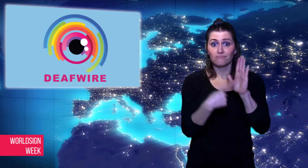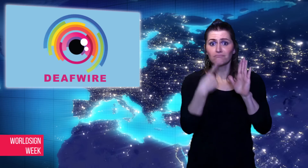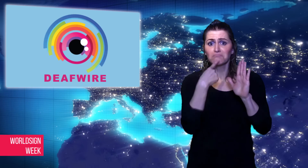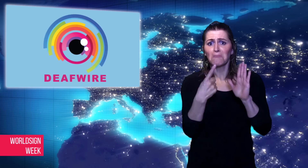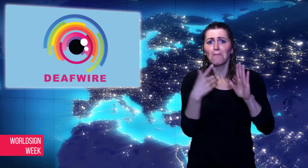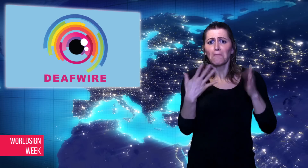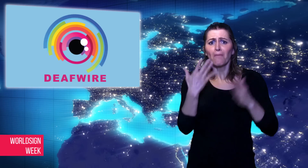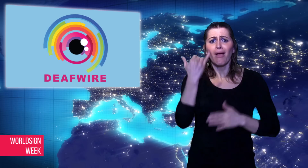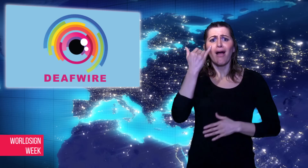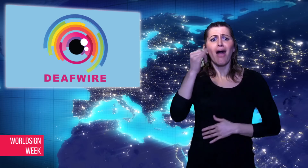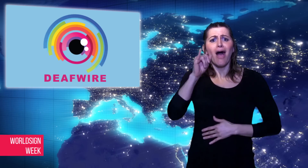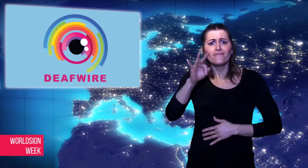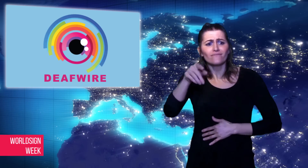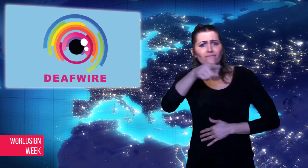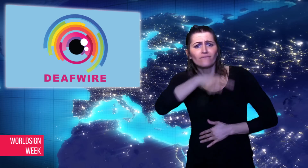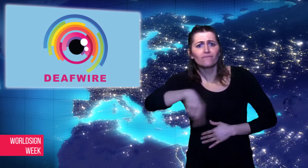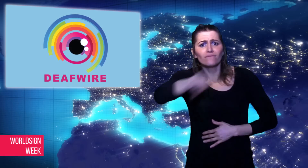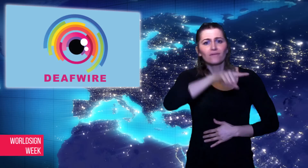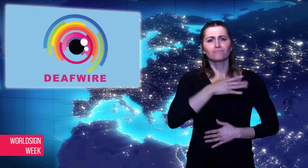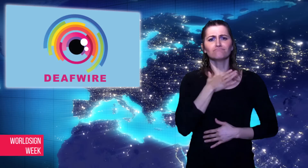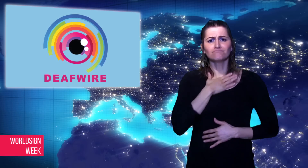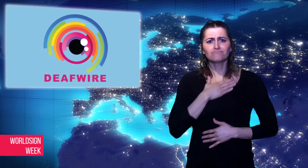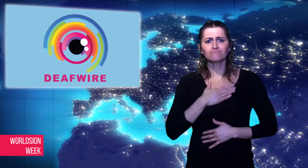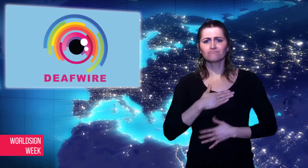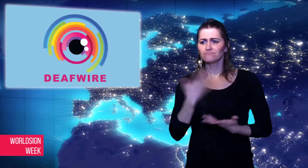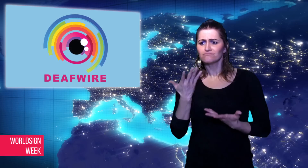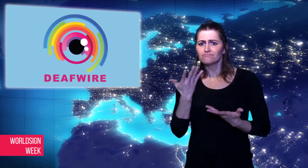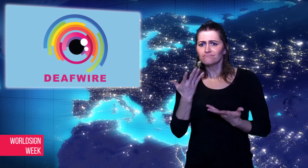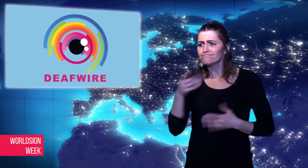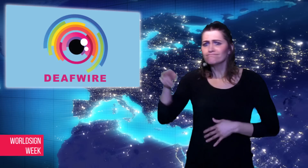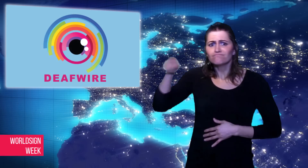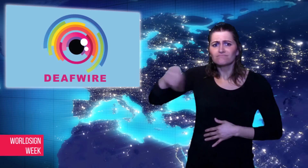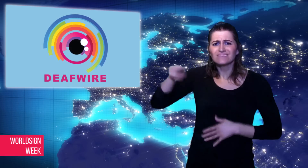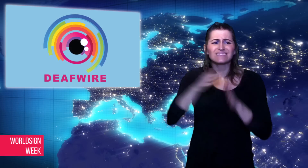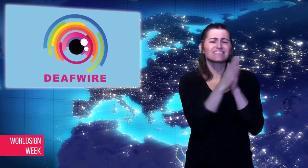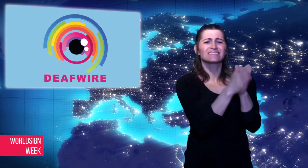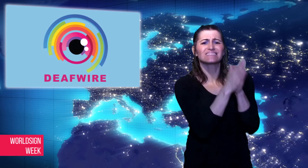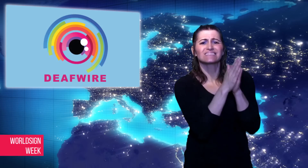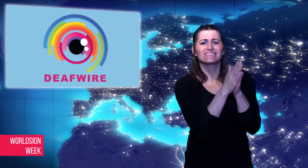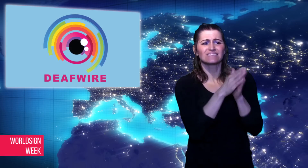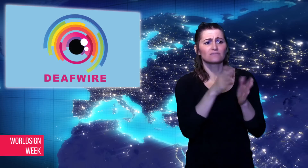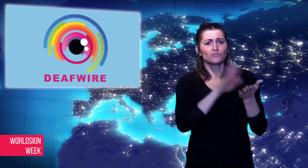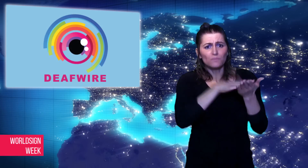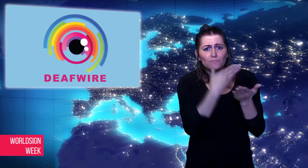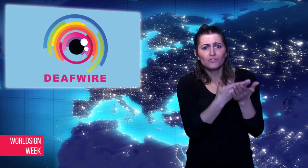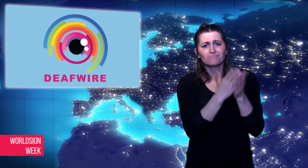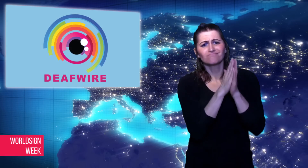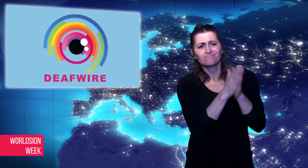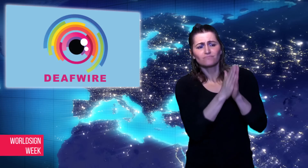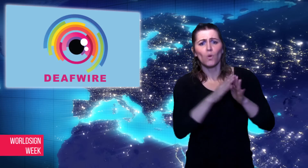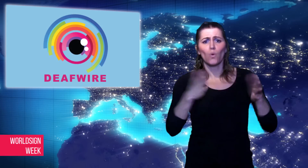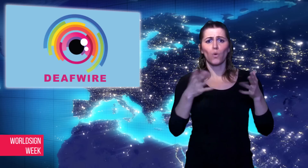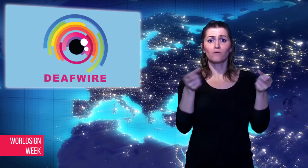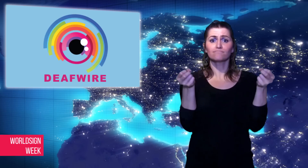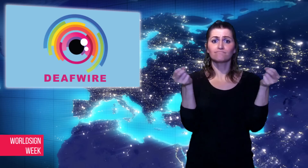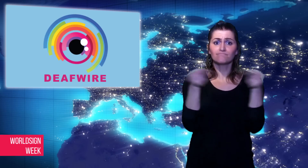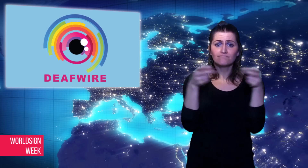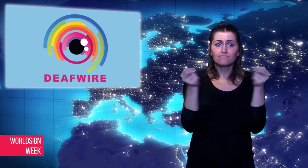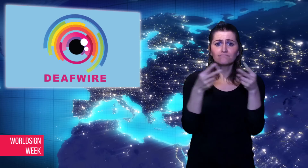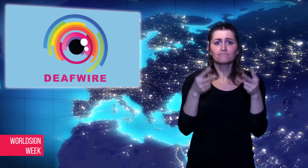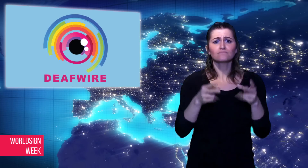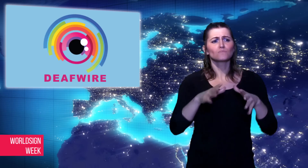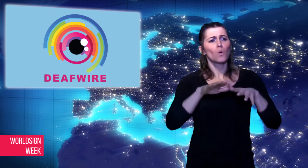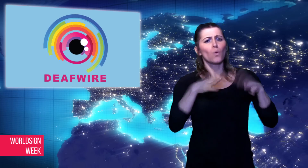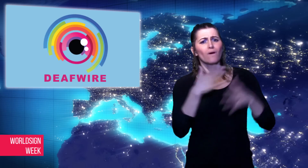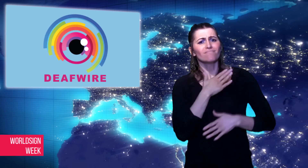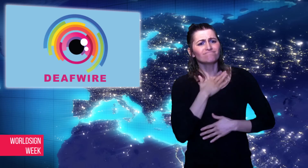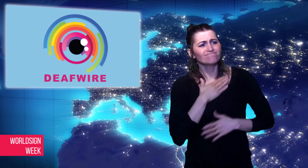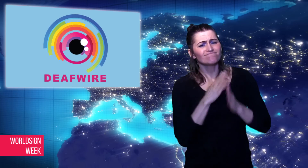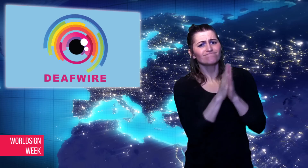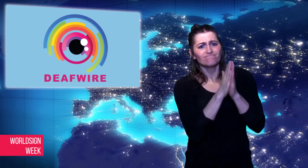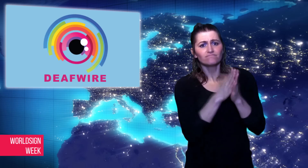alarm systems. Deaf Americans will have to